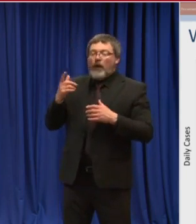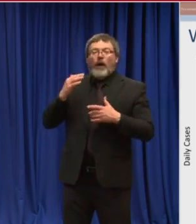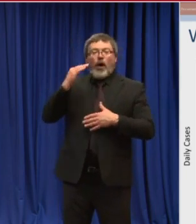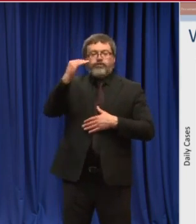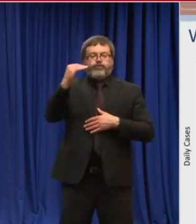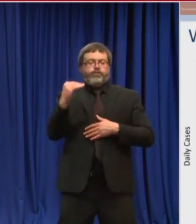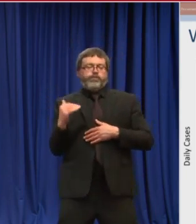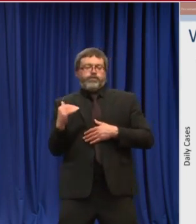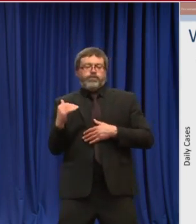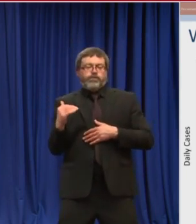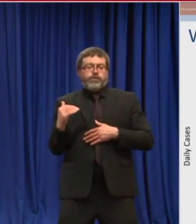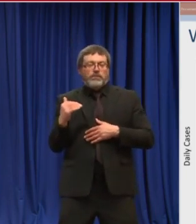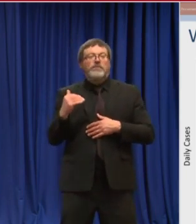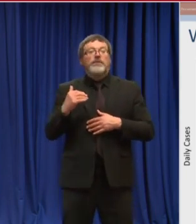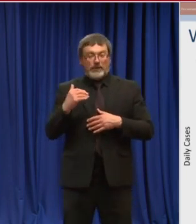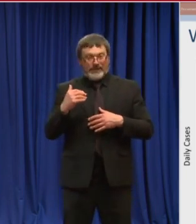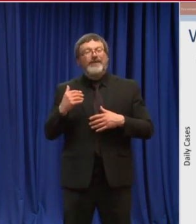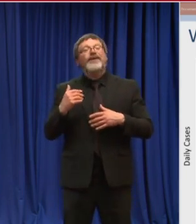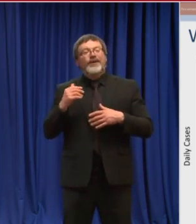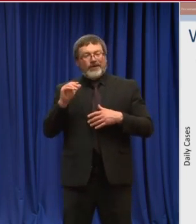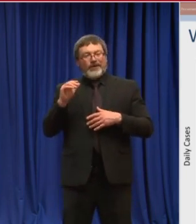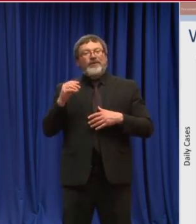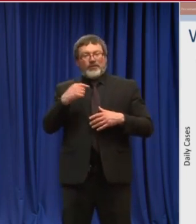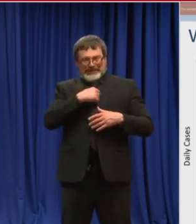VACCINE AND THE ABSENCE OF MEDICATIONS IS TO SAVE LIVES.